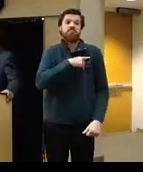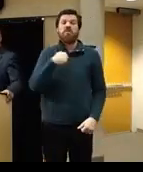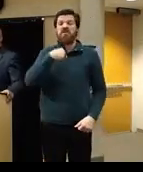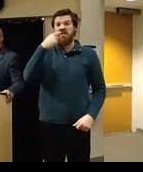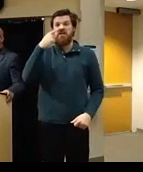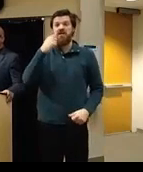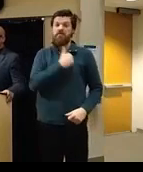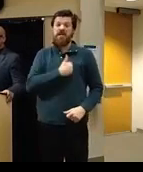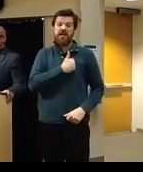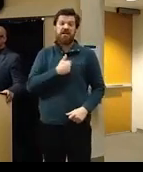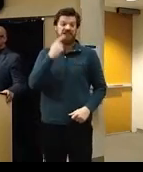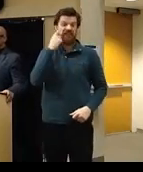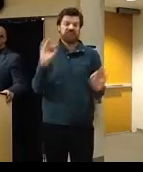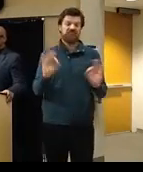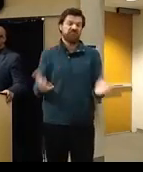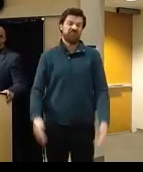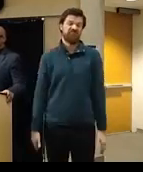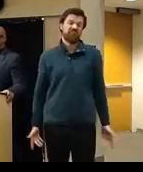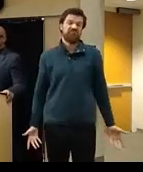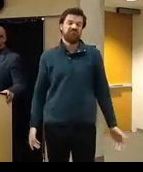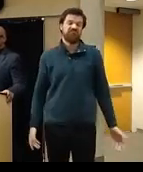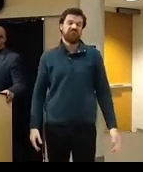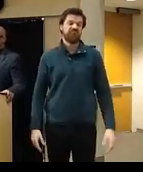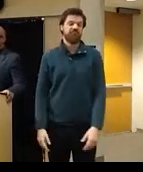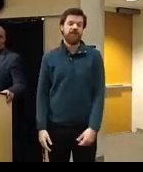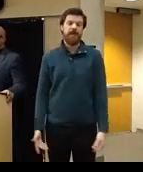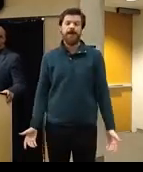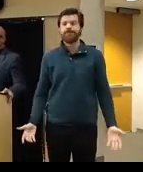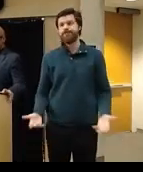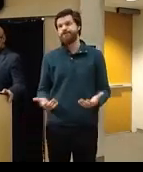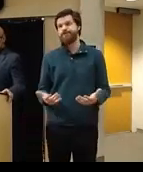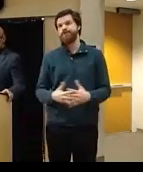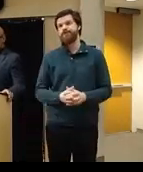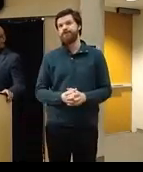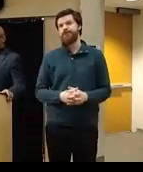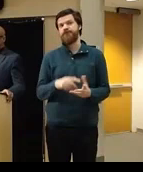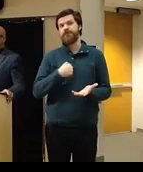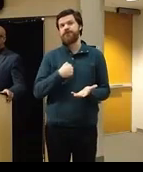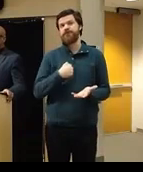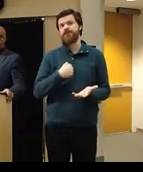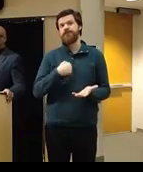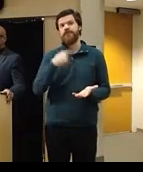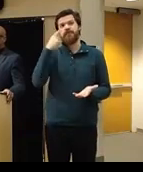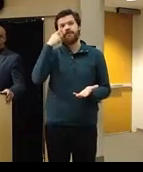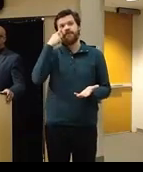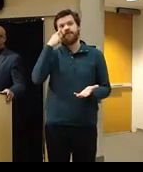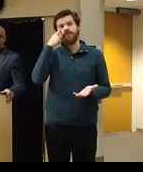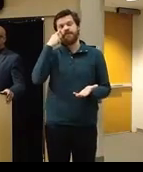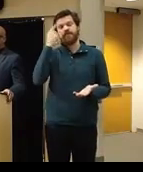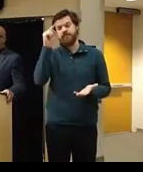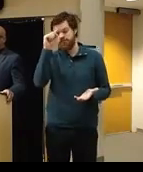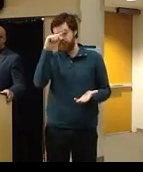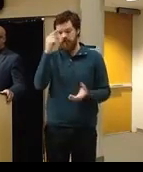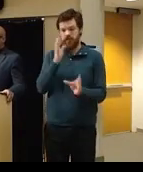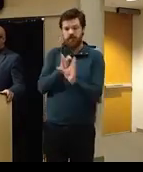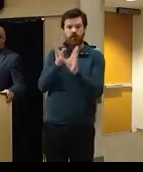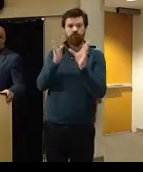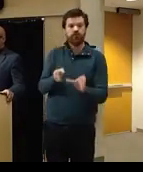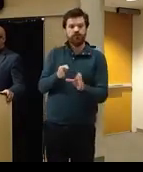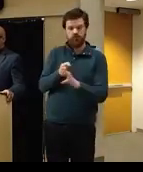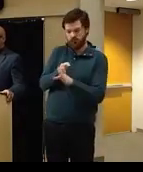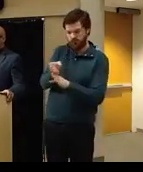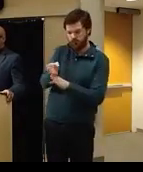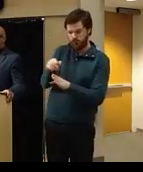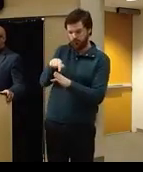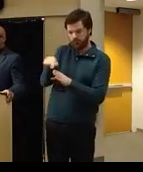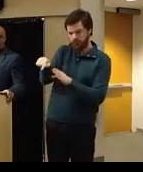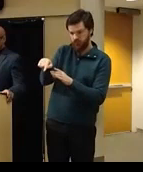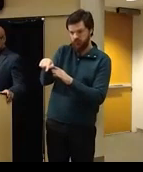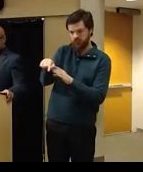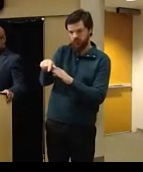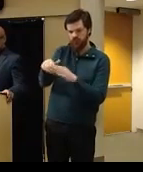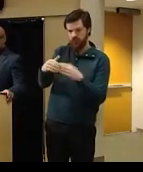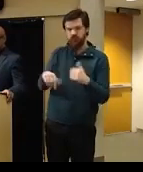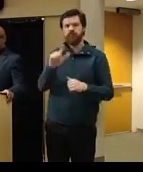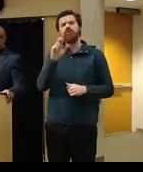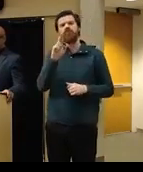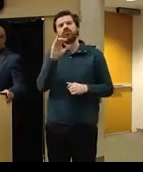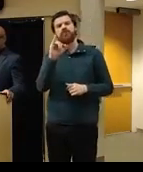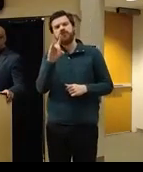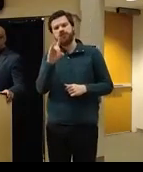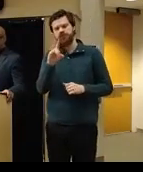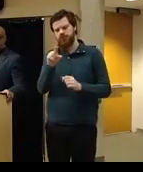APA apology um I think that black psychologists in particular have been quite Lucid concise clear and